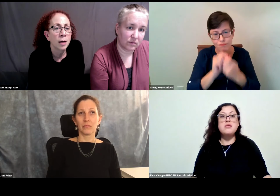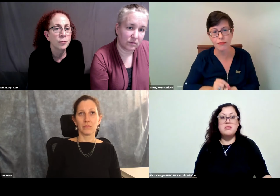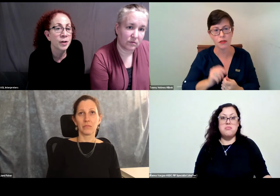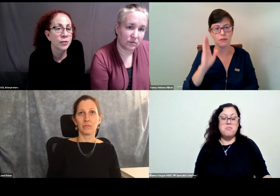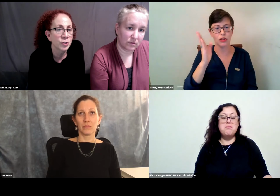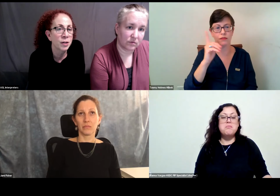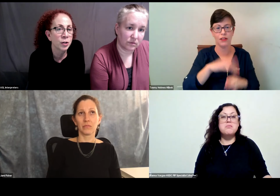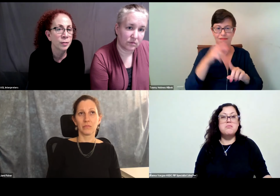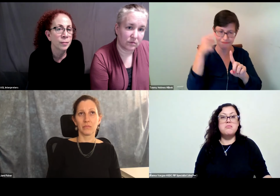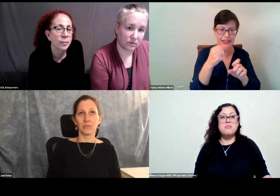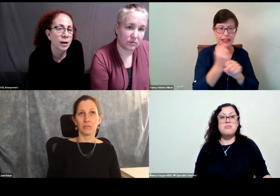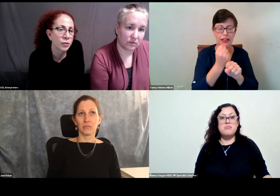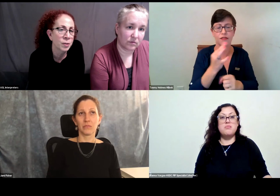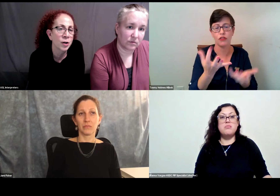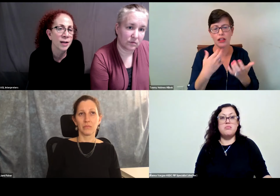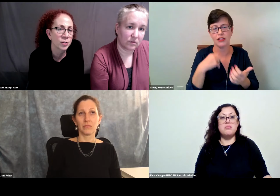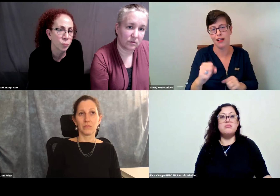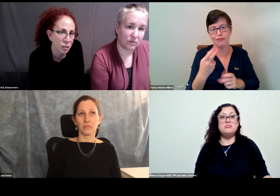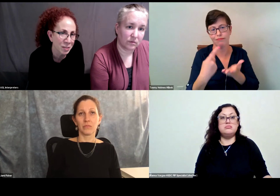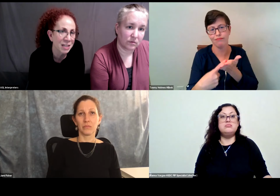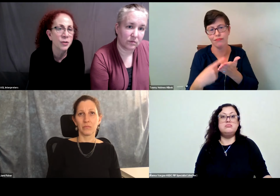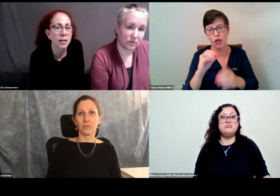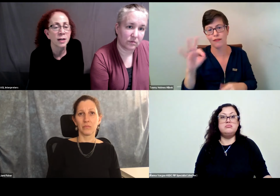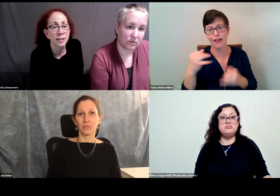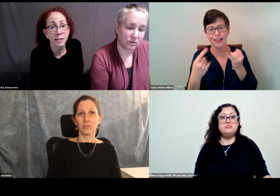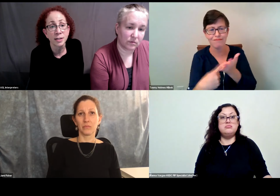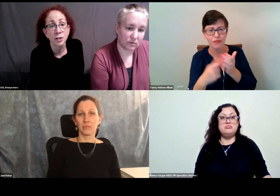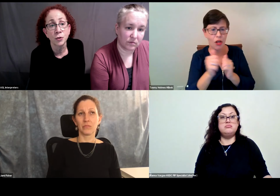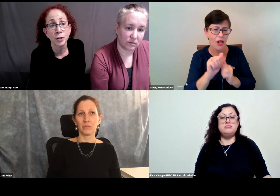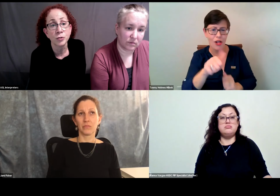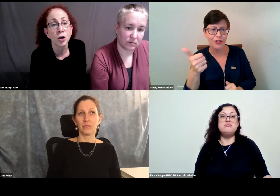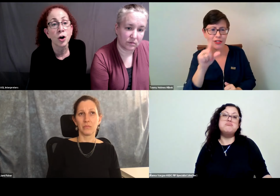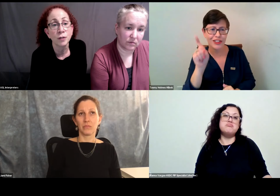From another speaker that other speaker has more specific statistics if you're interested offline